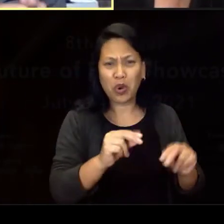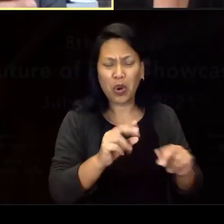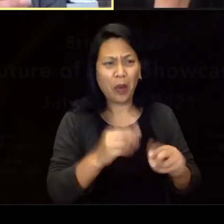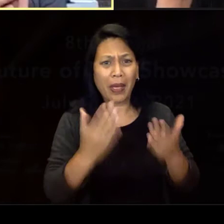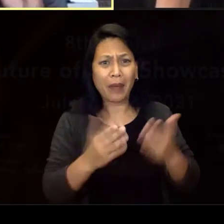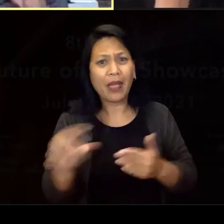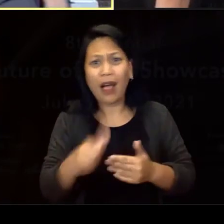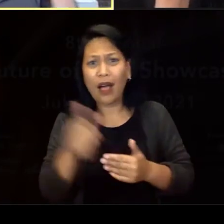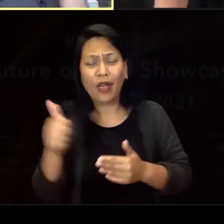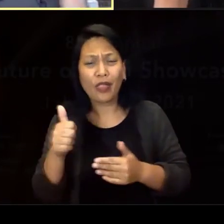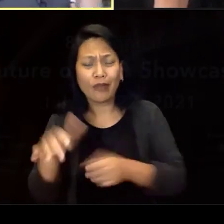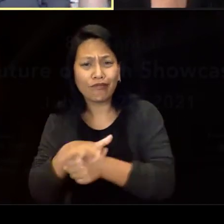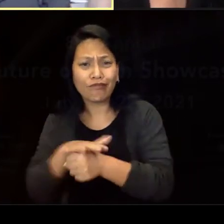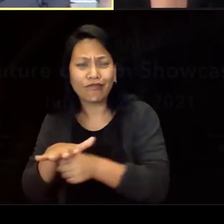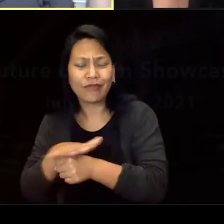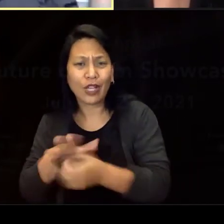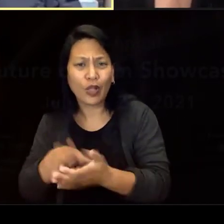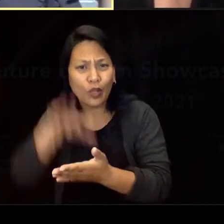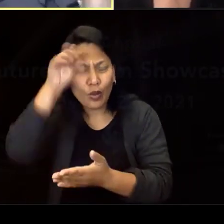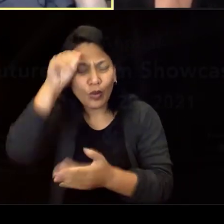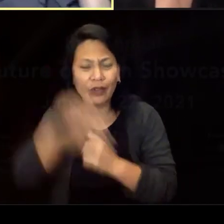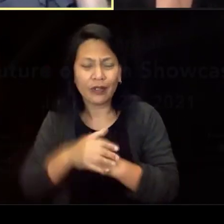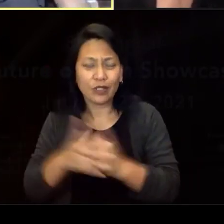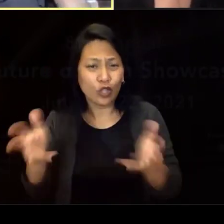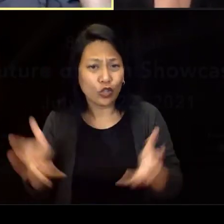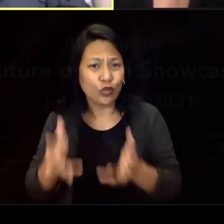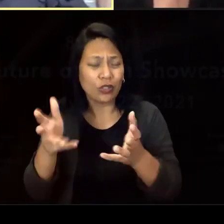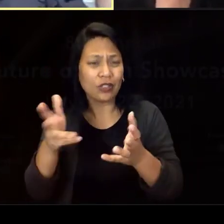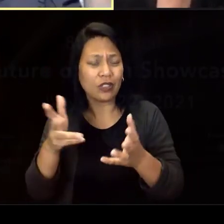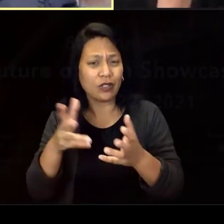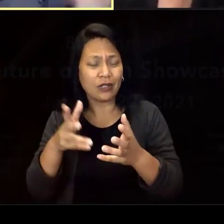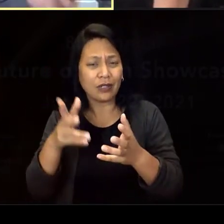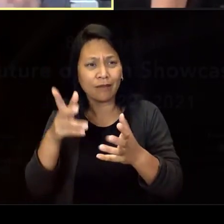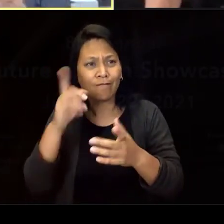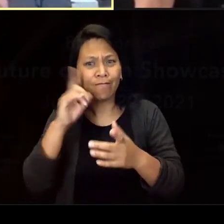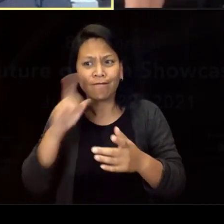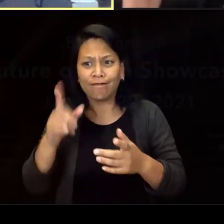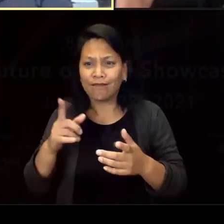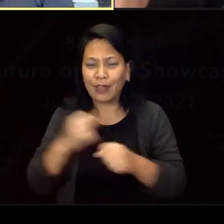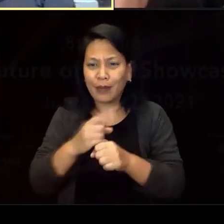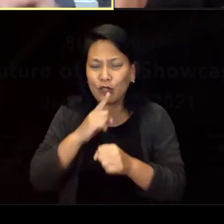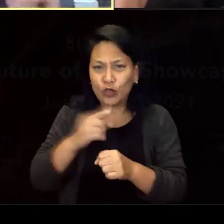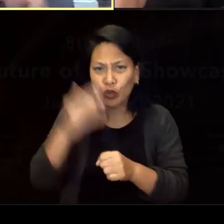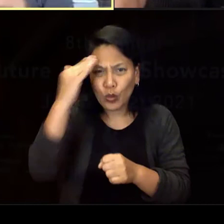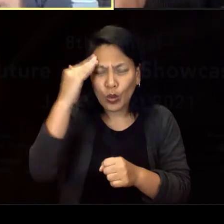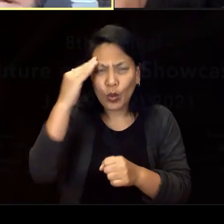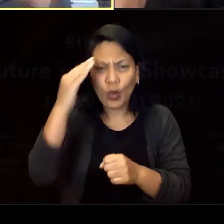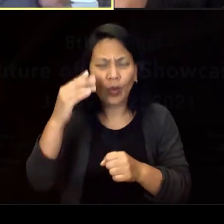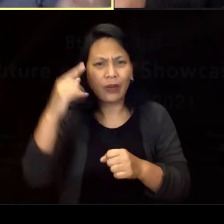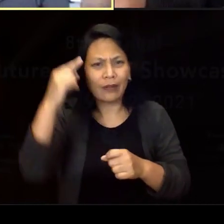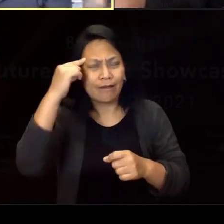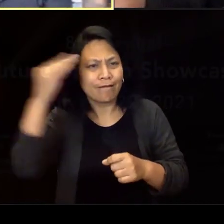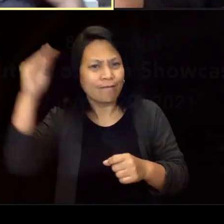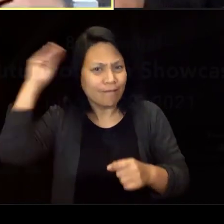So make sure you're expanding and keeping that in mind when you're going into this job and making sure you have that knowledge.